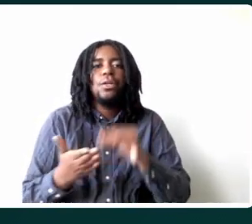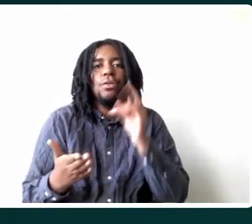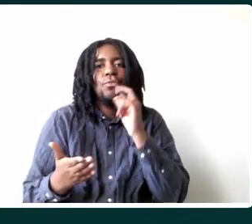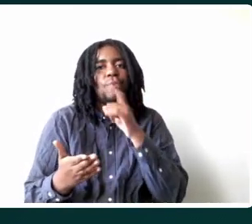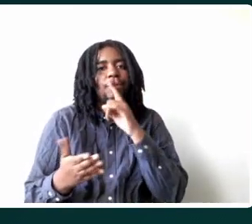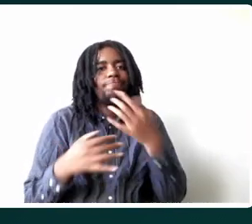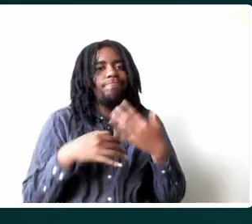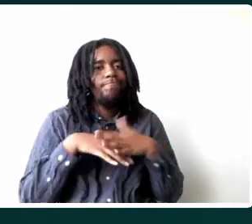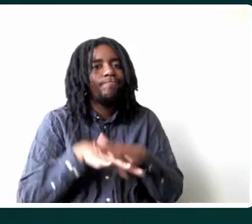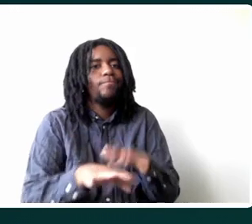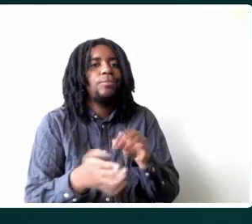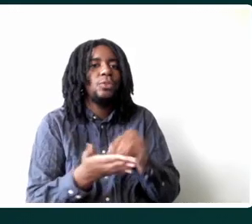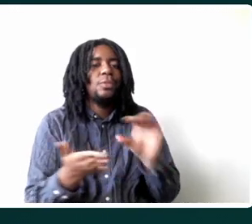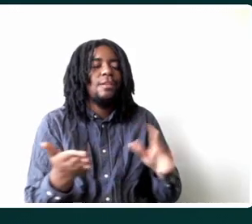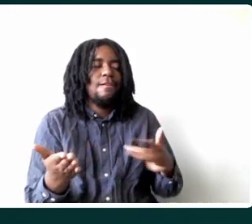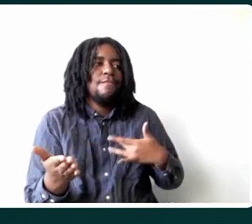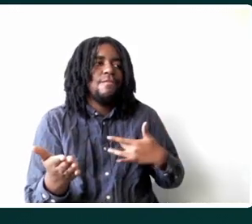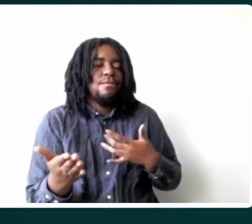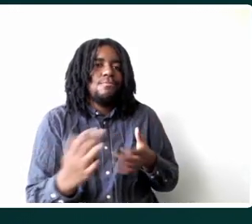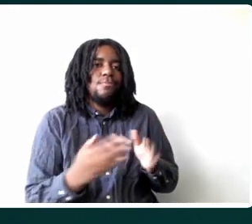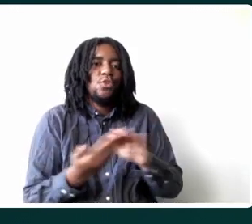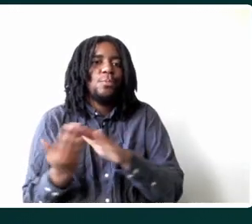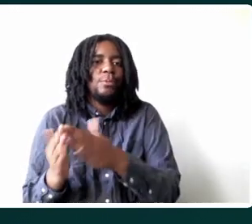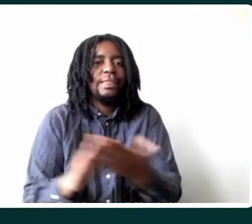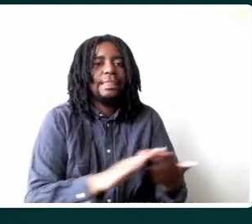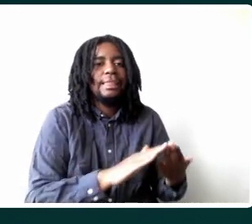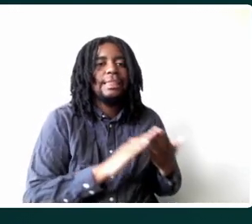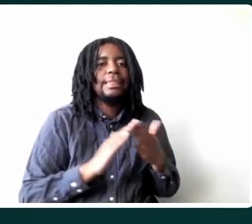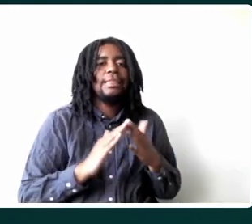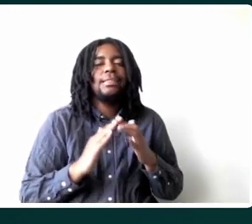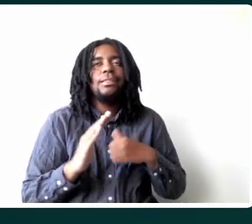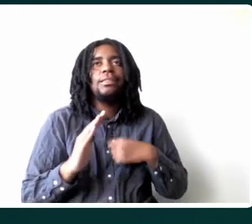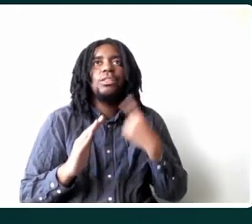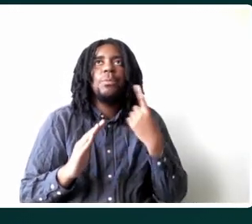And so, those are things that we are all kind of thinking about, as we move forward,